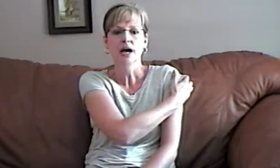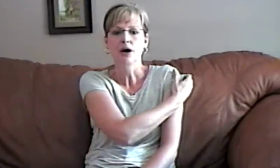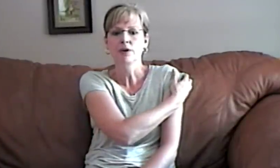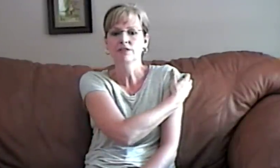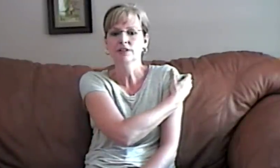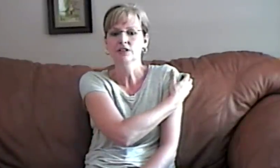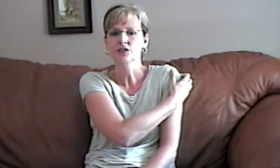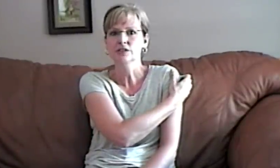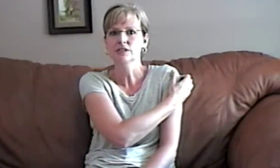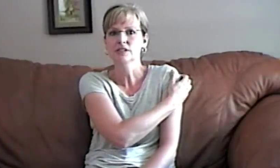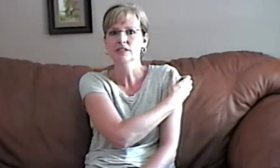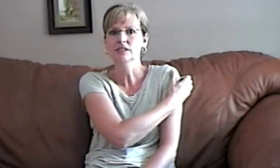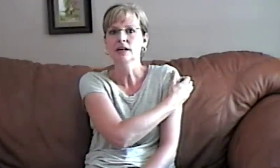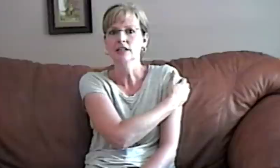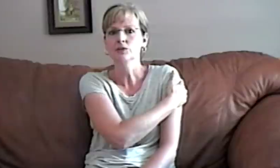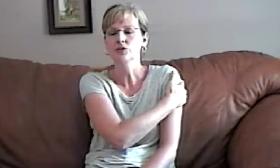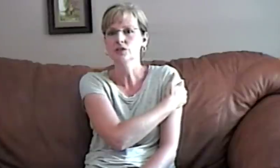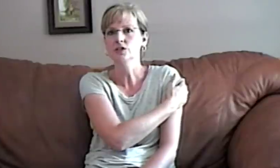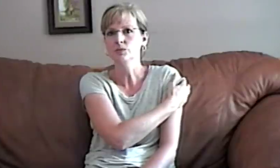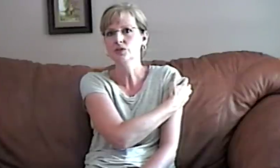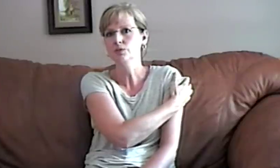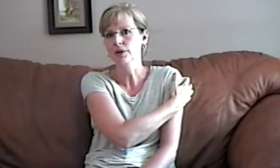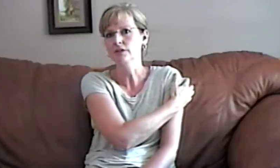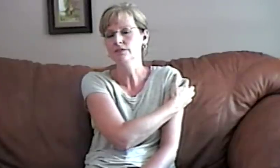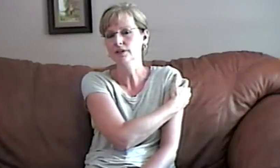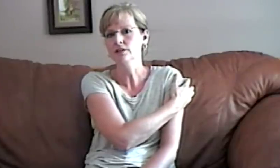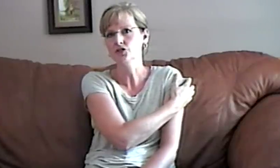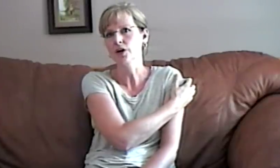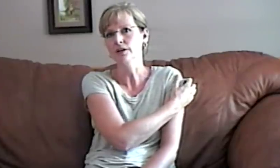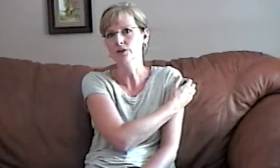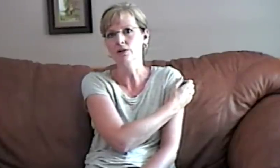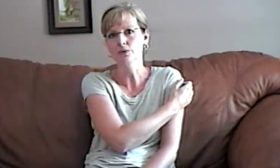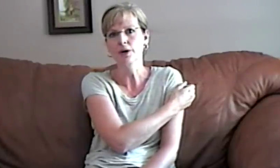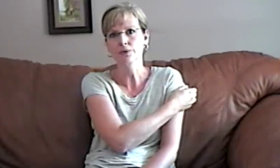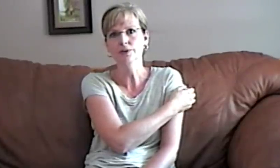however Sign Language just seems to benefit the child all around.